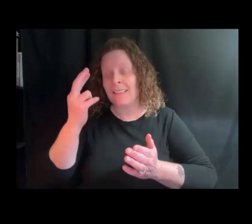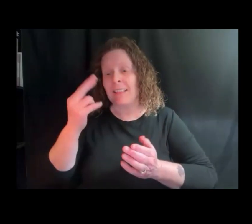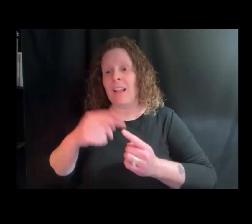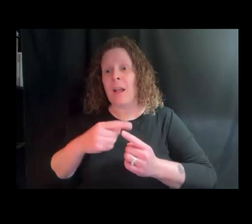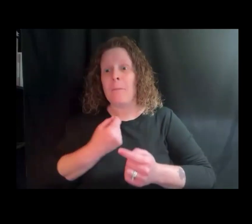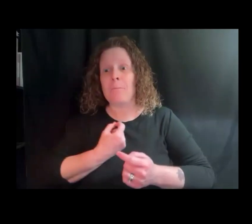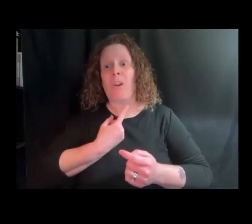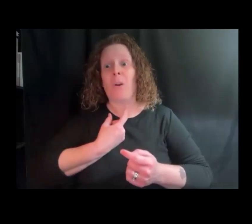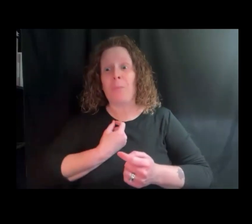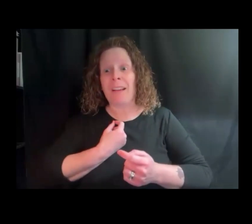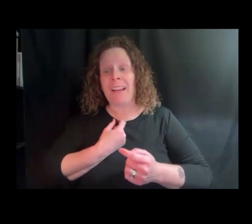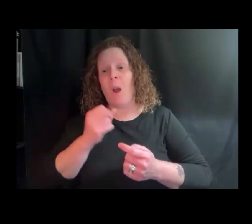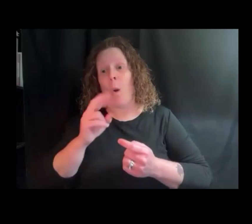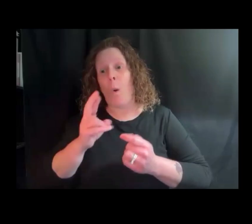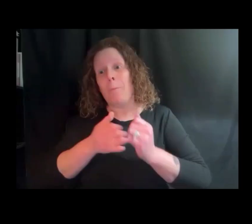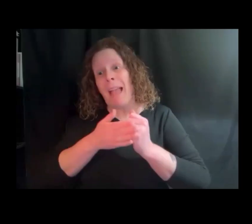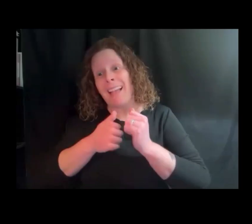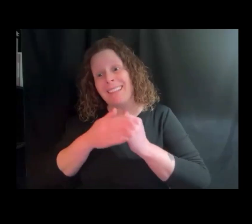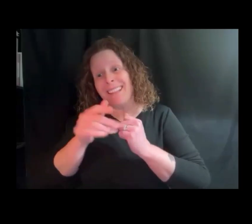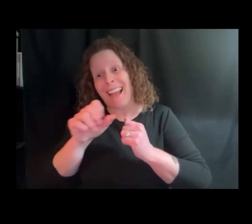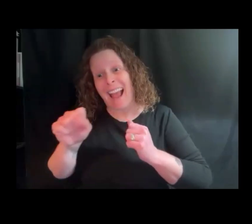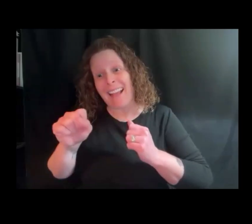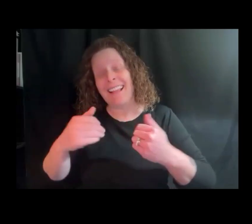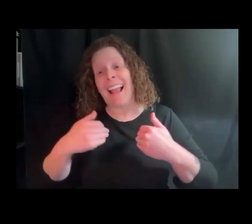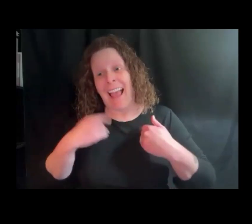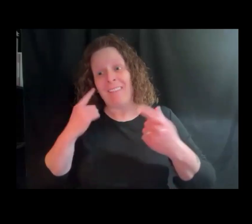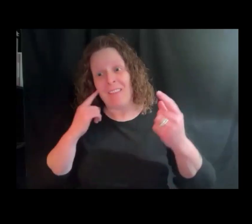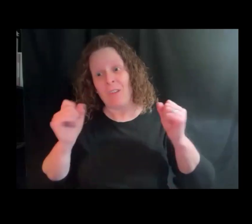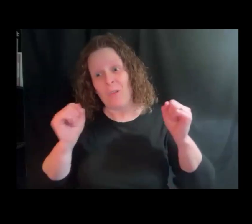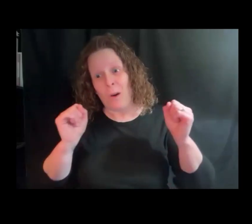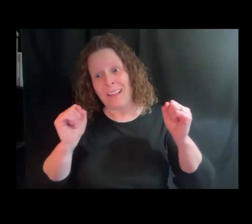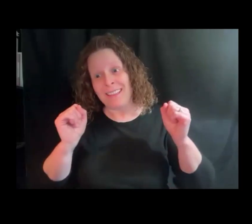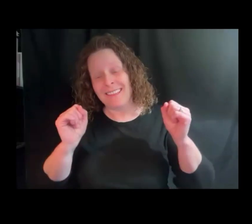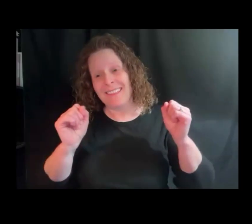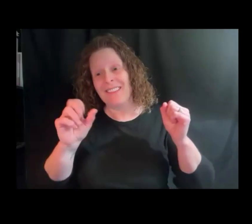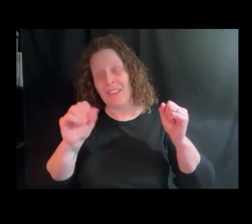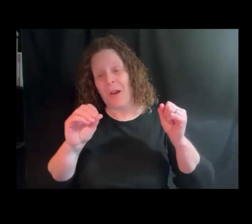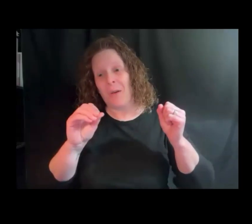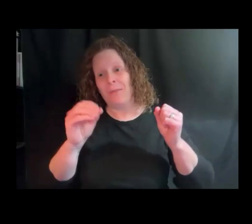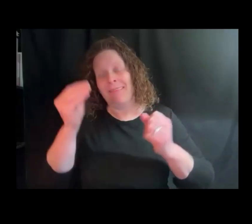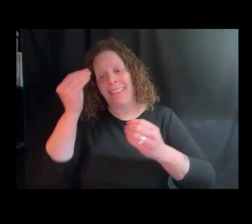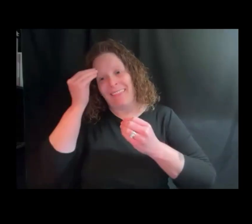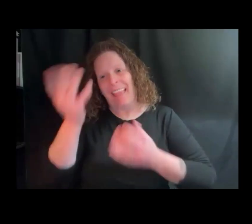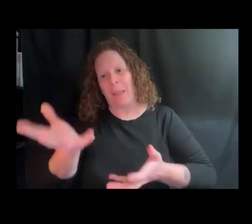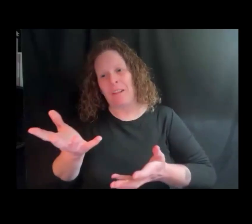who doesn't realize that burping or passing gas is